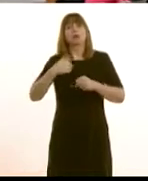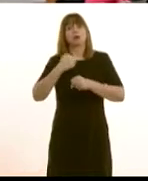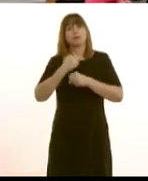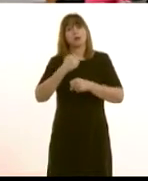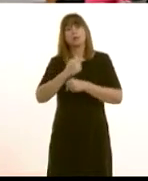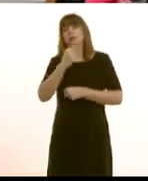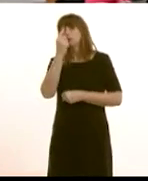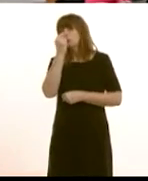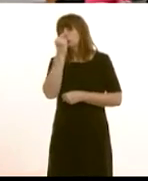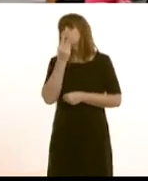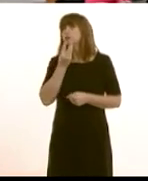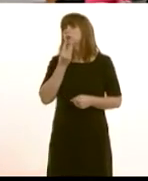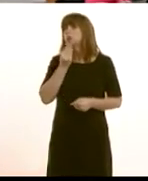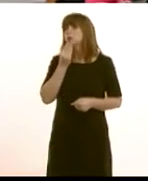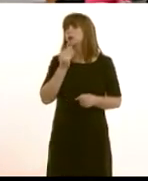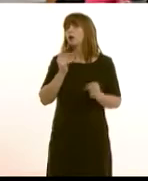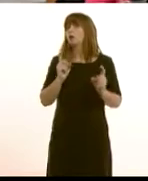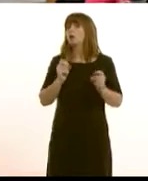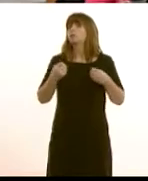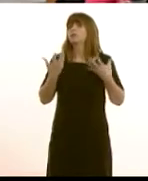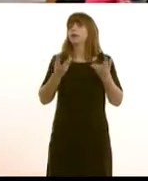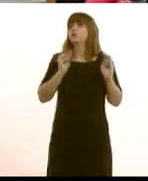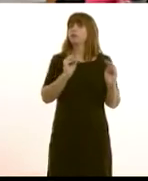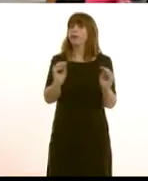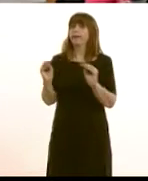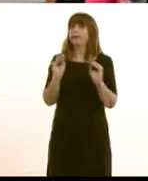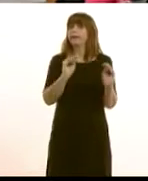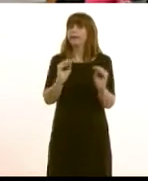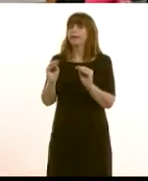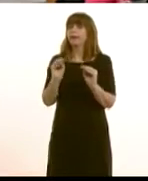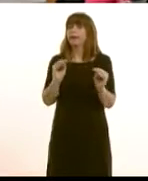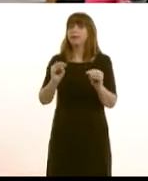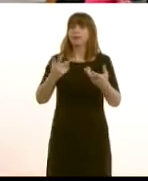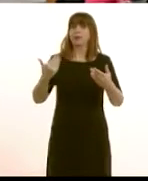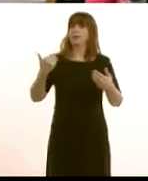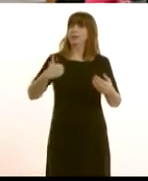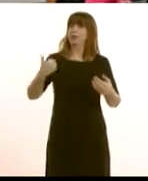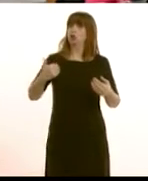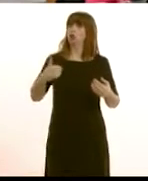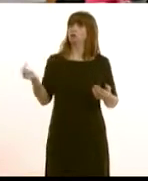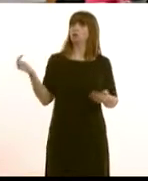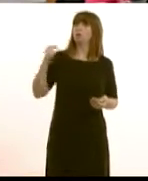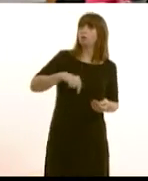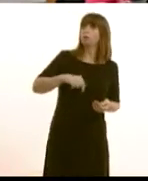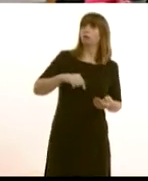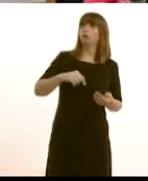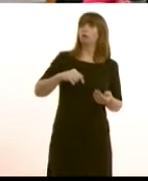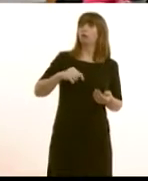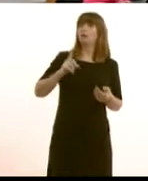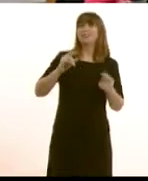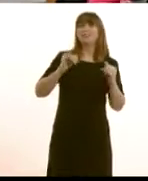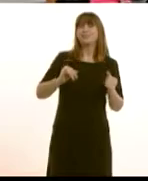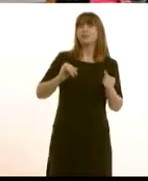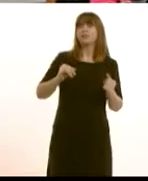in terms of providing training and in terms of providing a good package for teachers, if we had control over teachersí pay and conditions. Thereís no question about that.